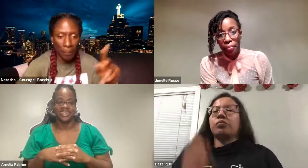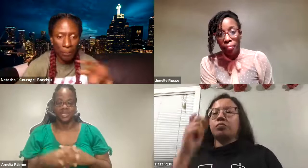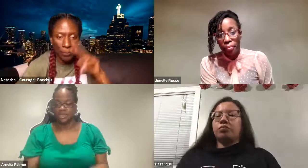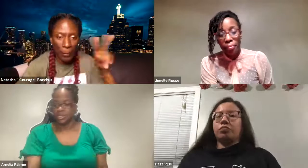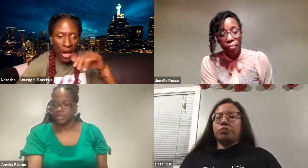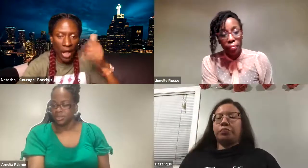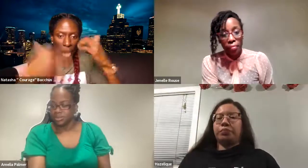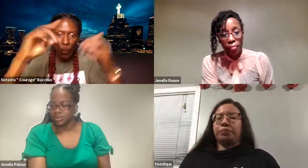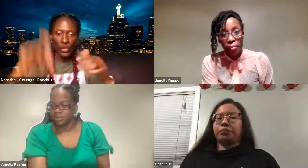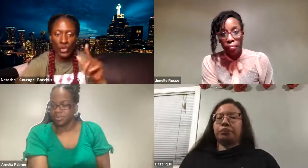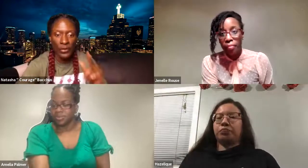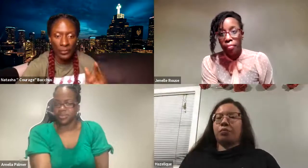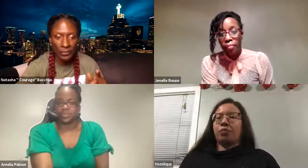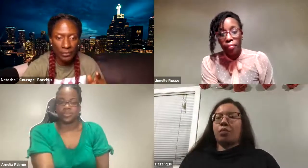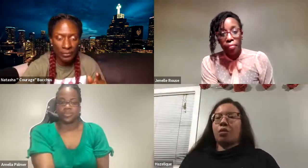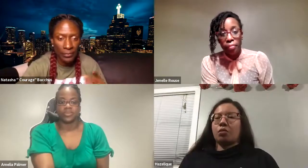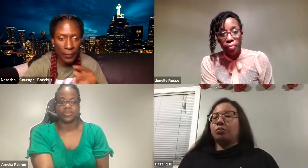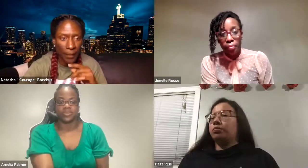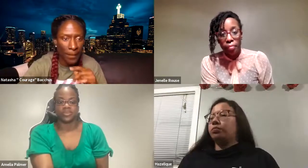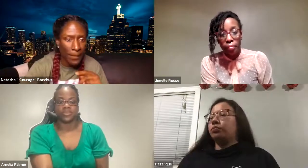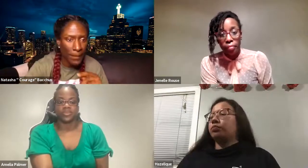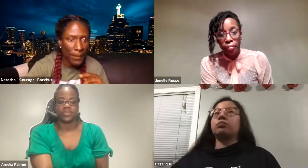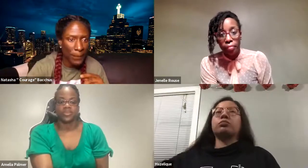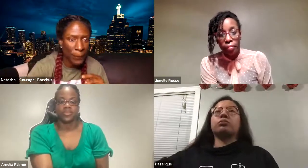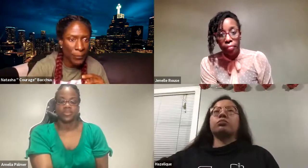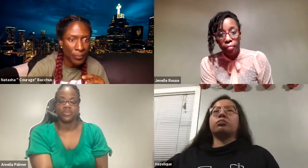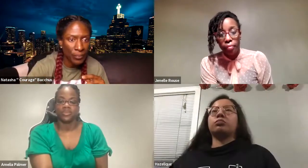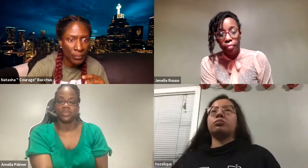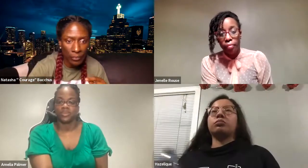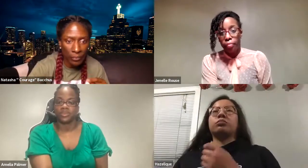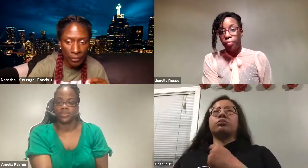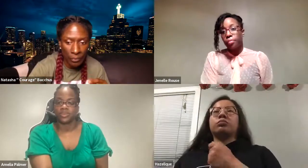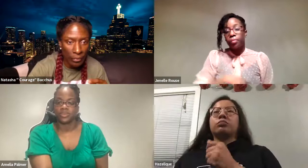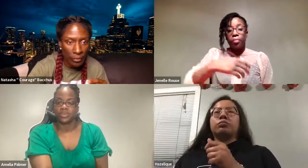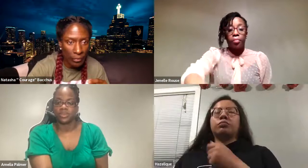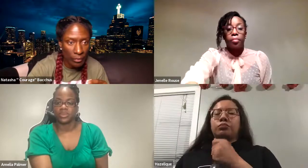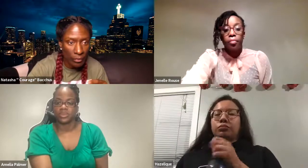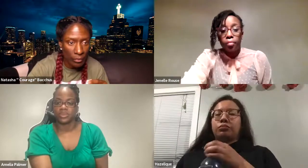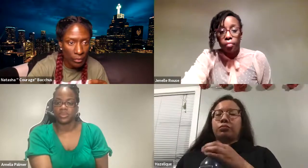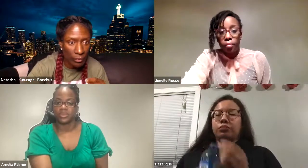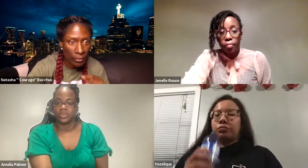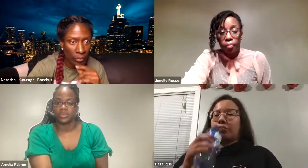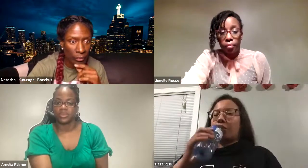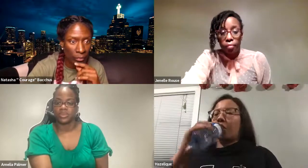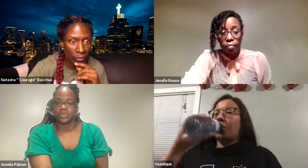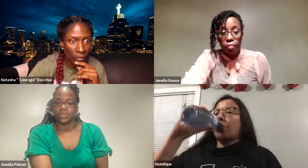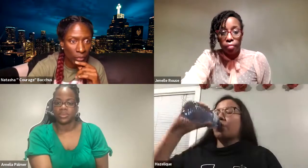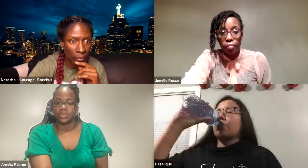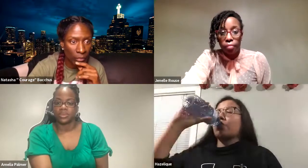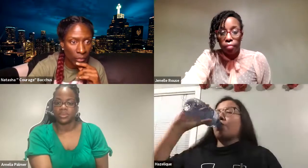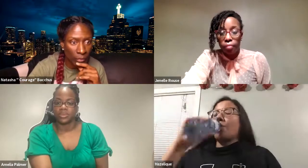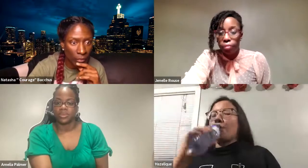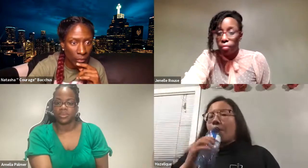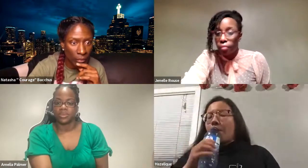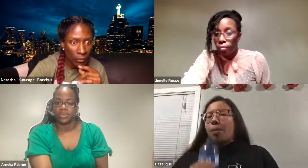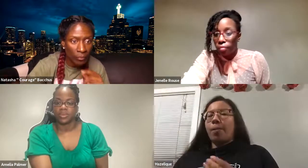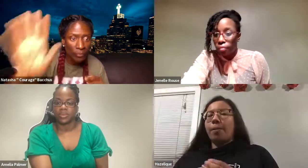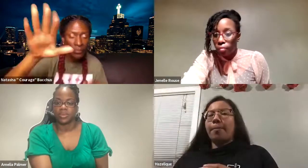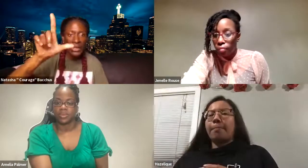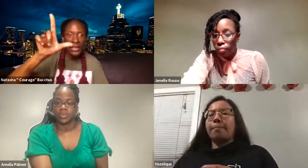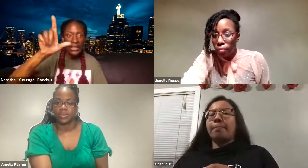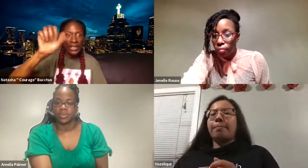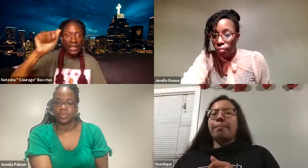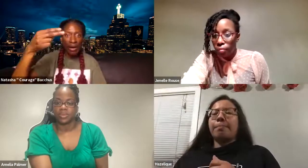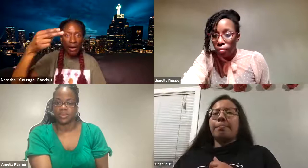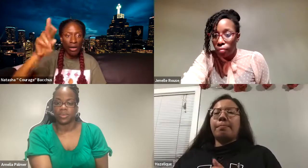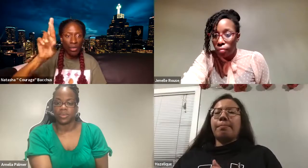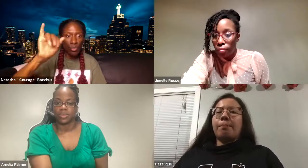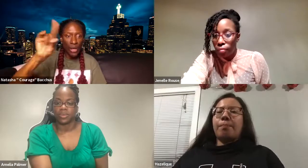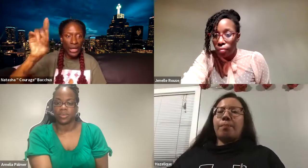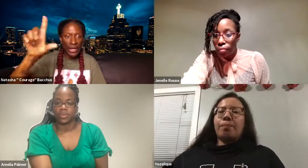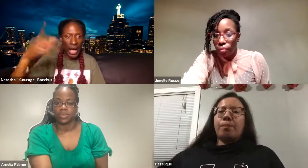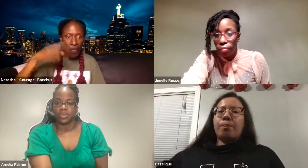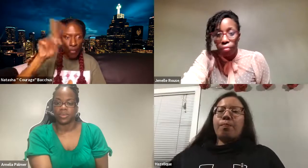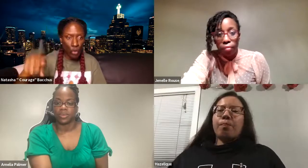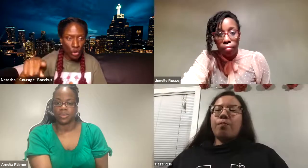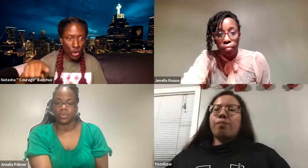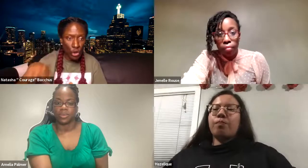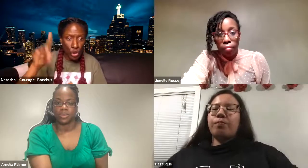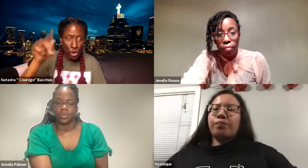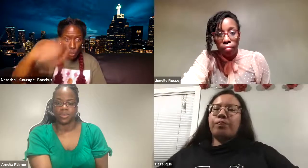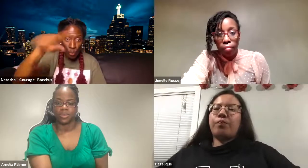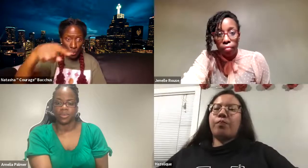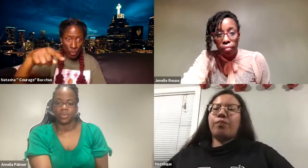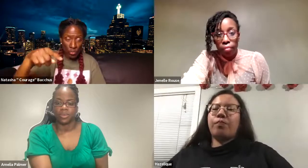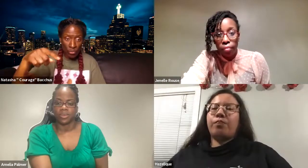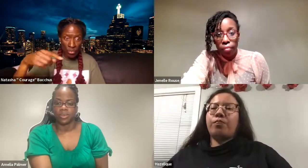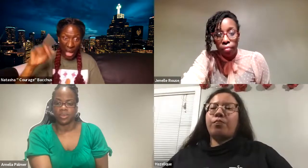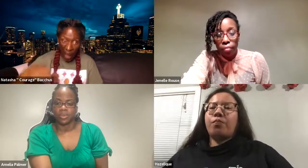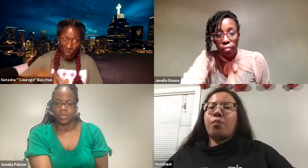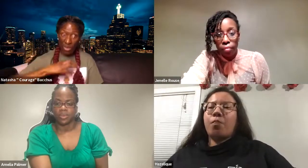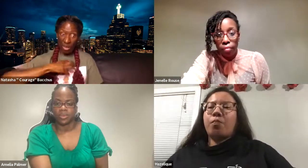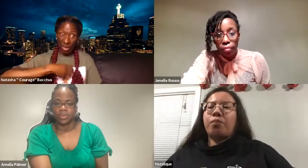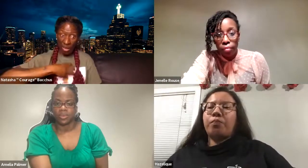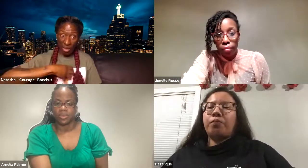okay let's go back to the viewers if there are any questions... leah riddell is asking